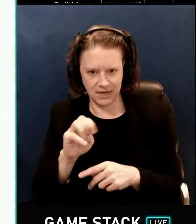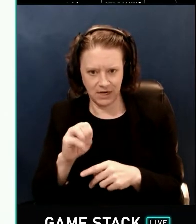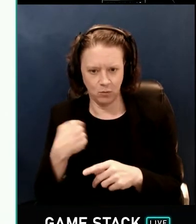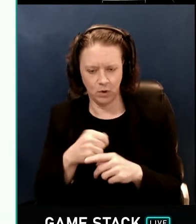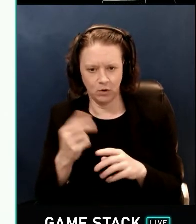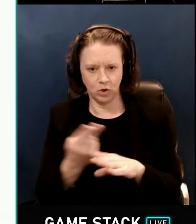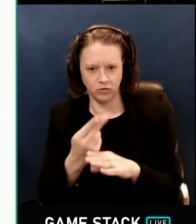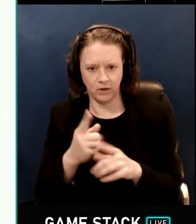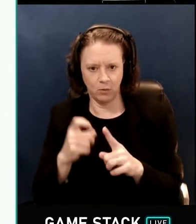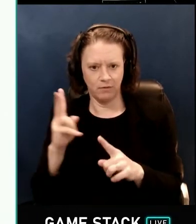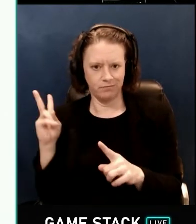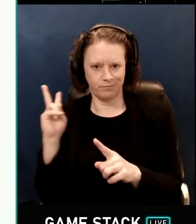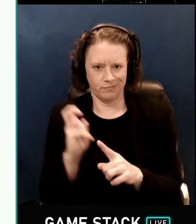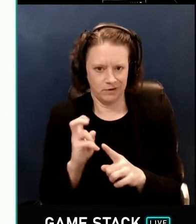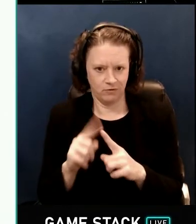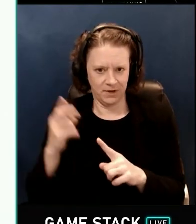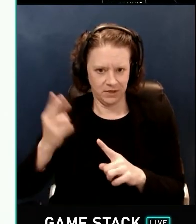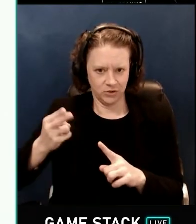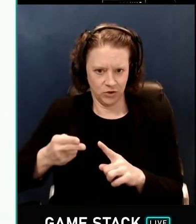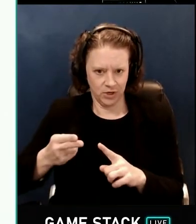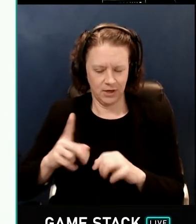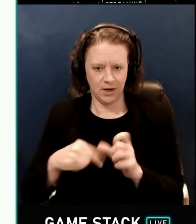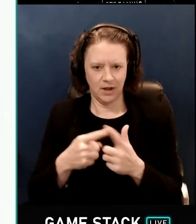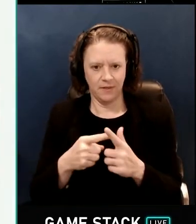And step 6. Victory.